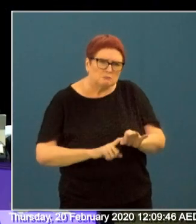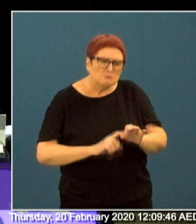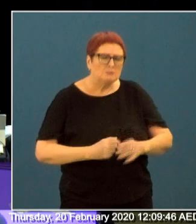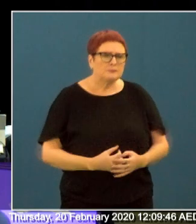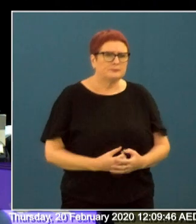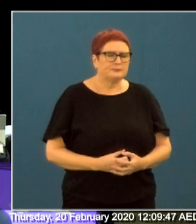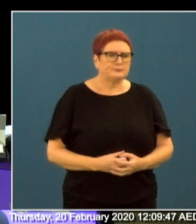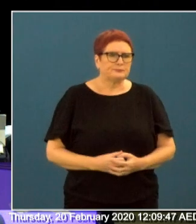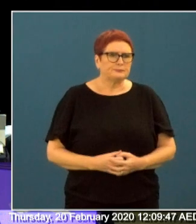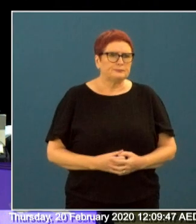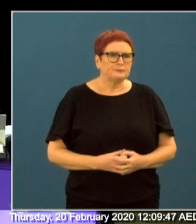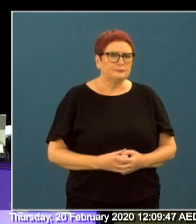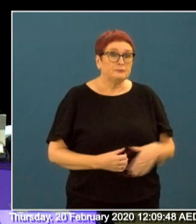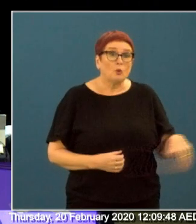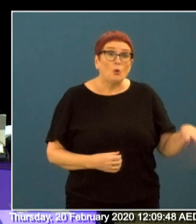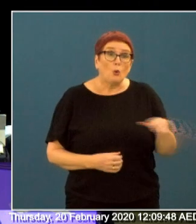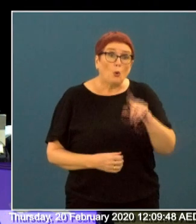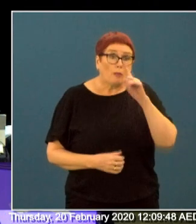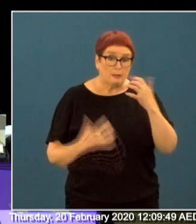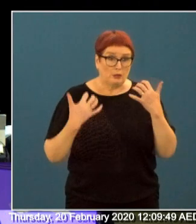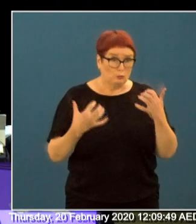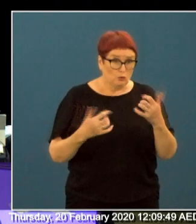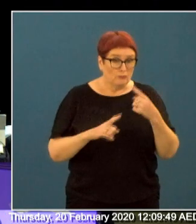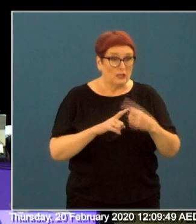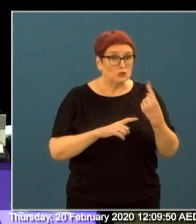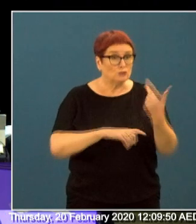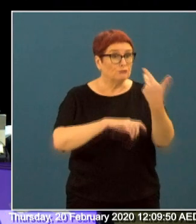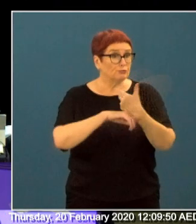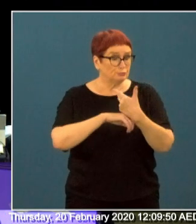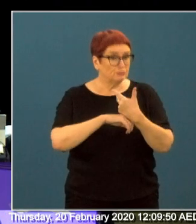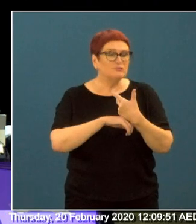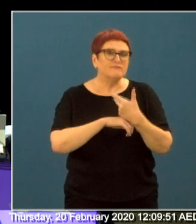Everybody in this room, everybody watching, will have had contact with the Australian health system.